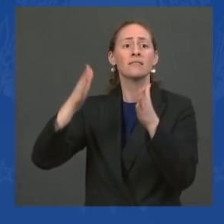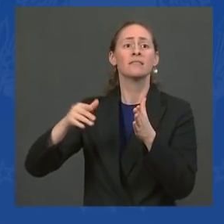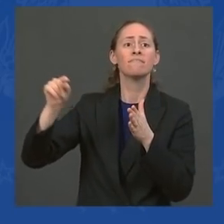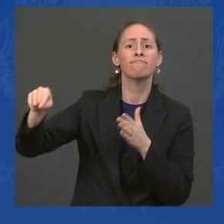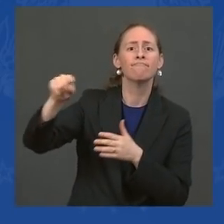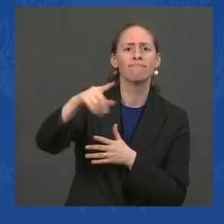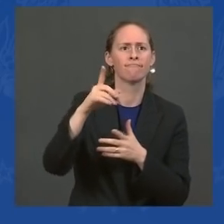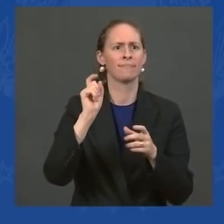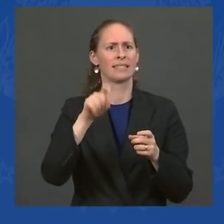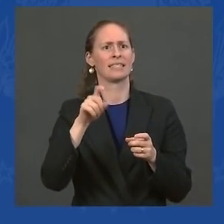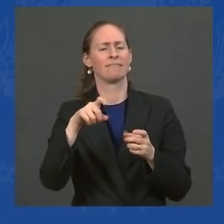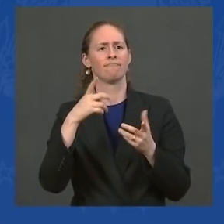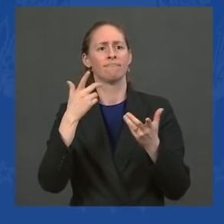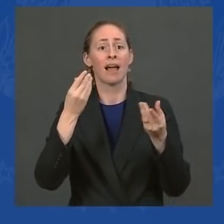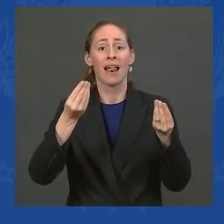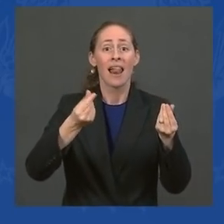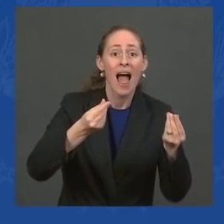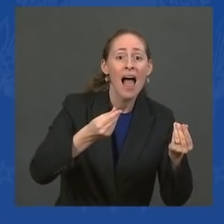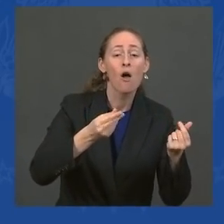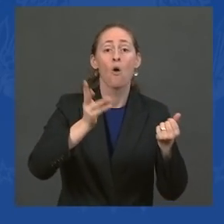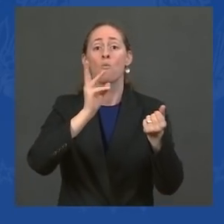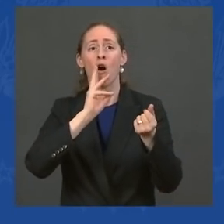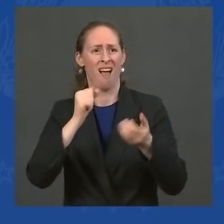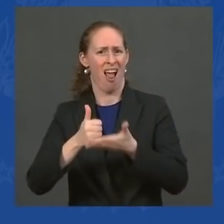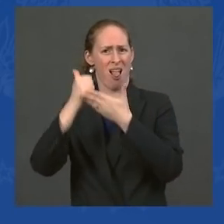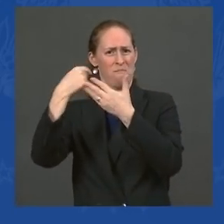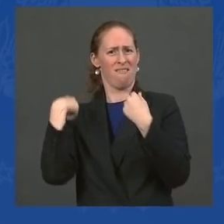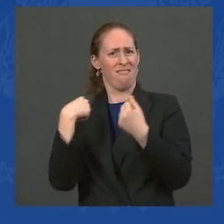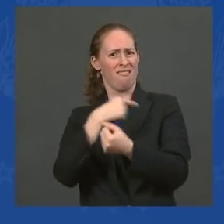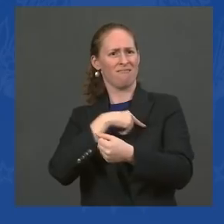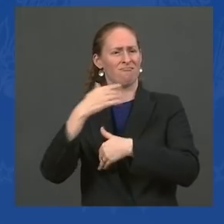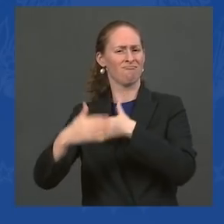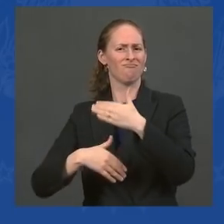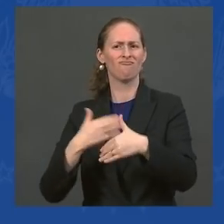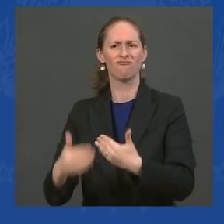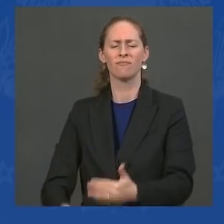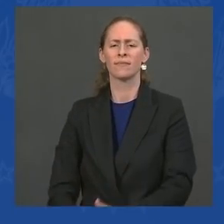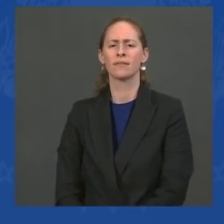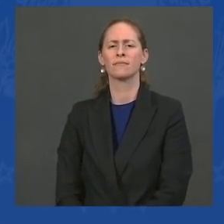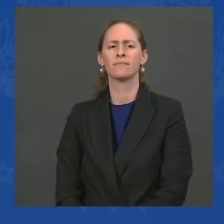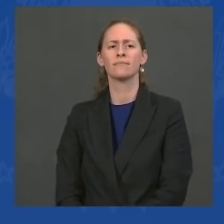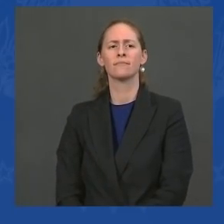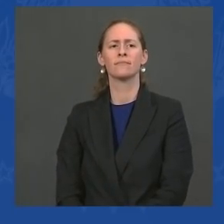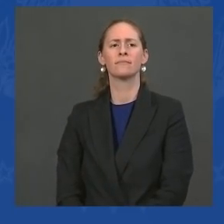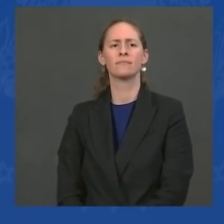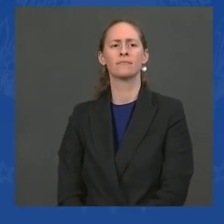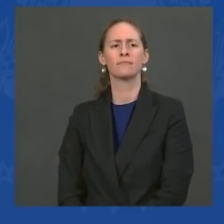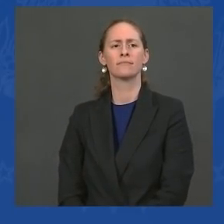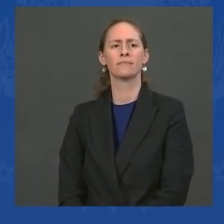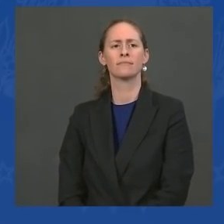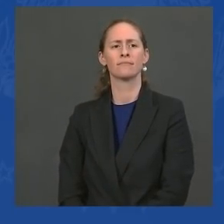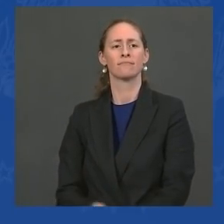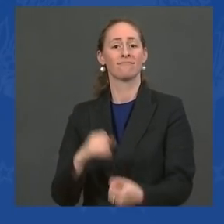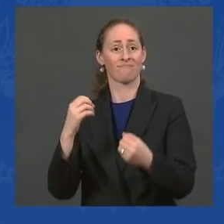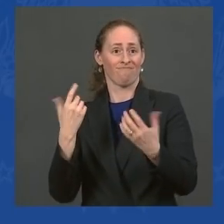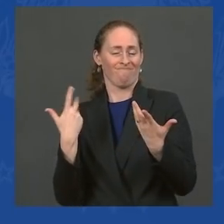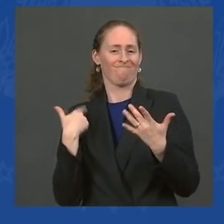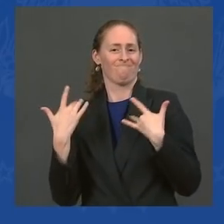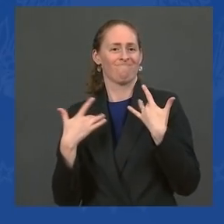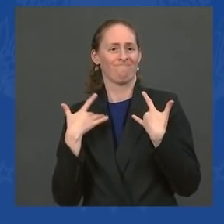to climate change. That's why I'm signing these proclamations today as an additional reason. It's also why I'm restoring protections for the son- --